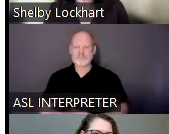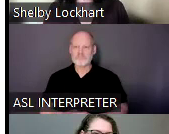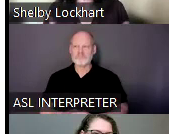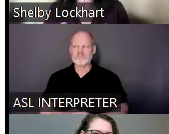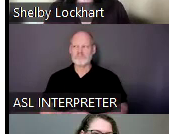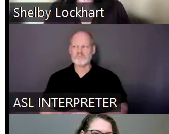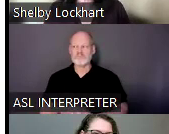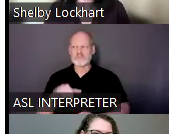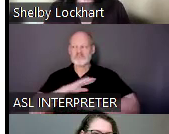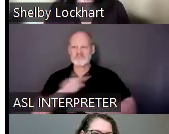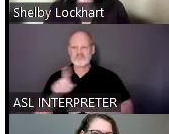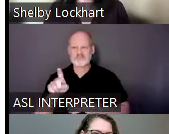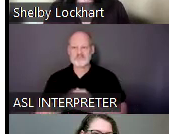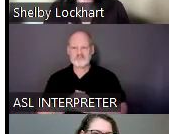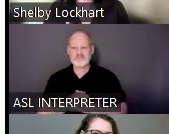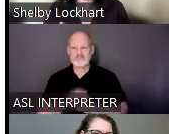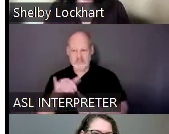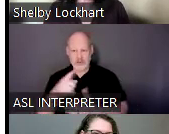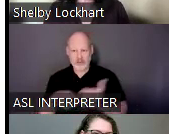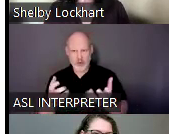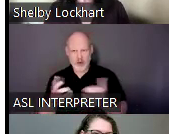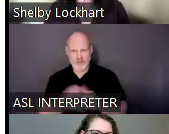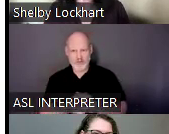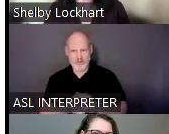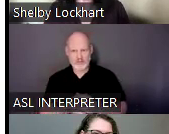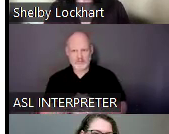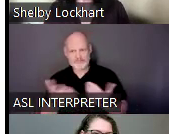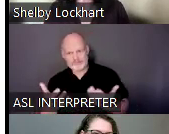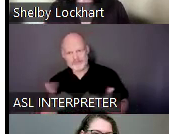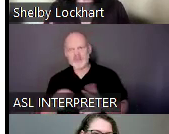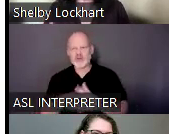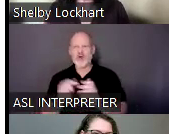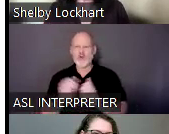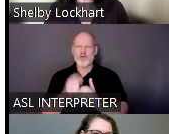and so we start there; and all that we need to do at this point is to really ask